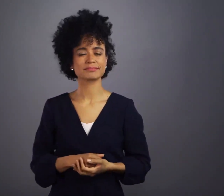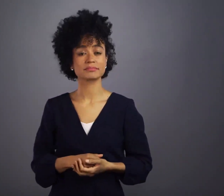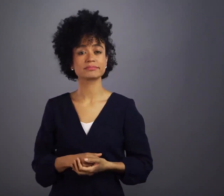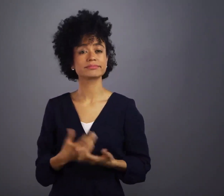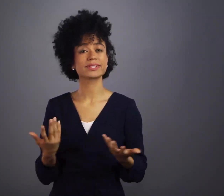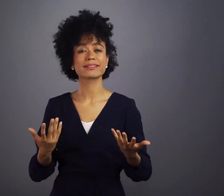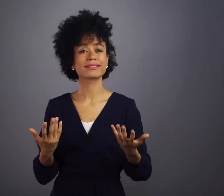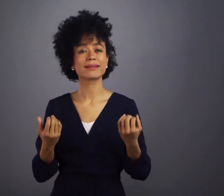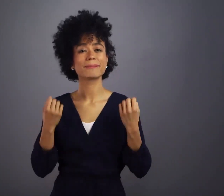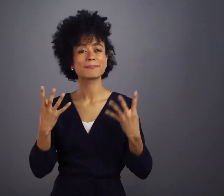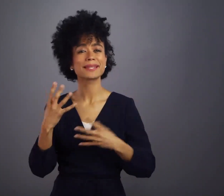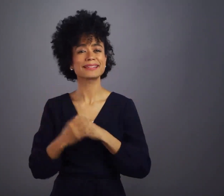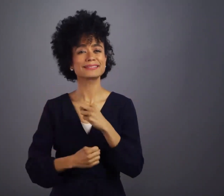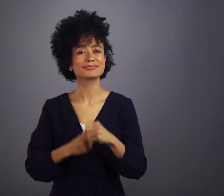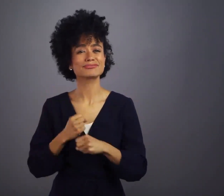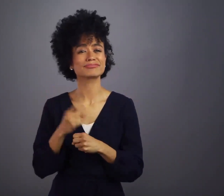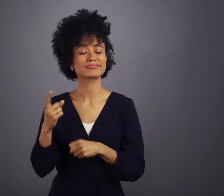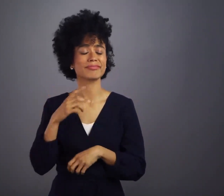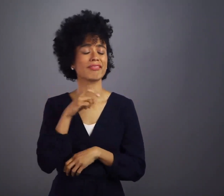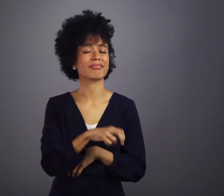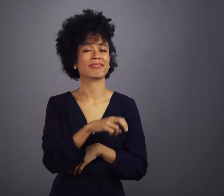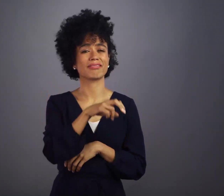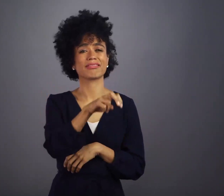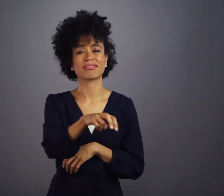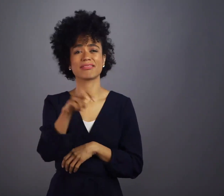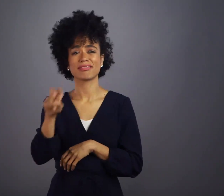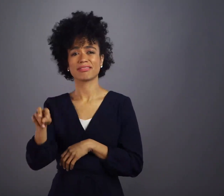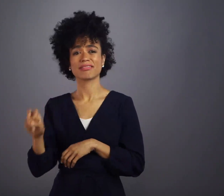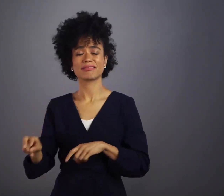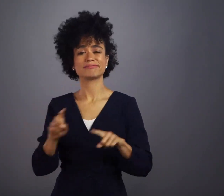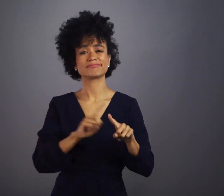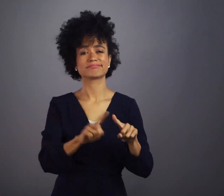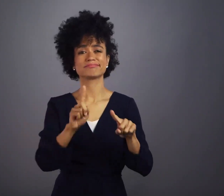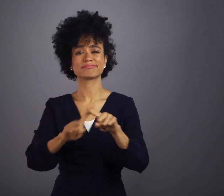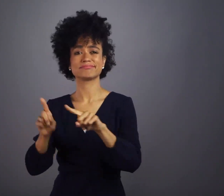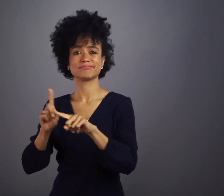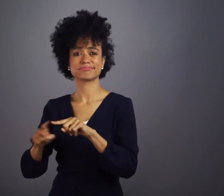For years he had floundered from one sanitarium to another.